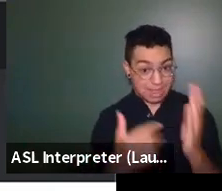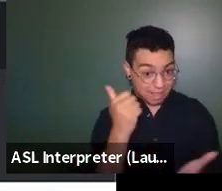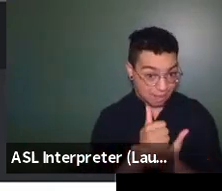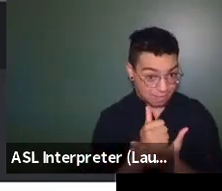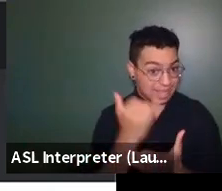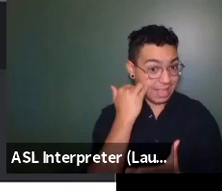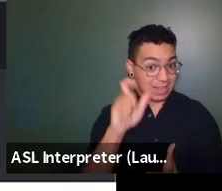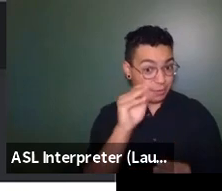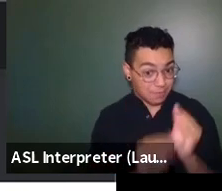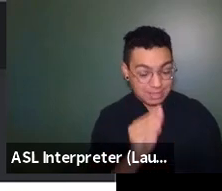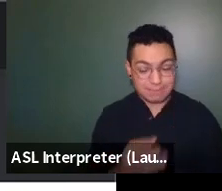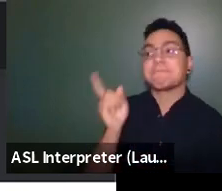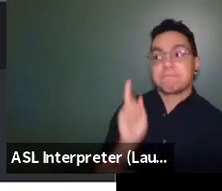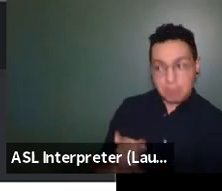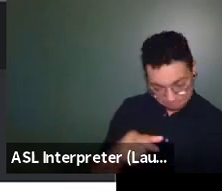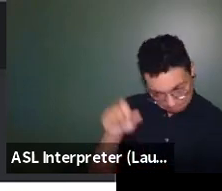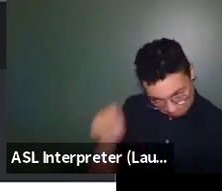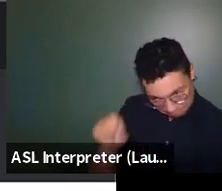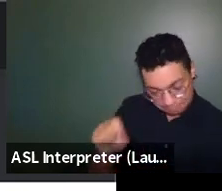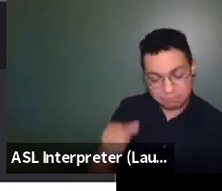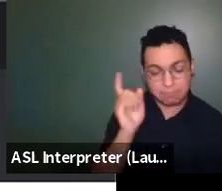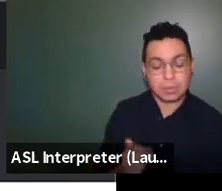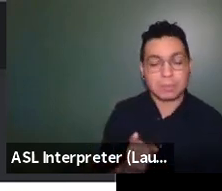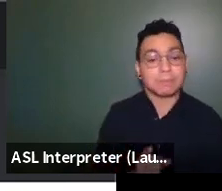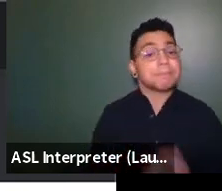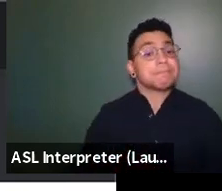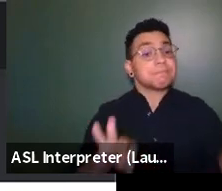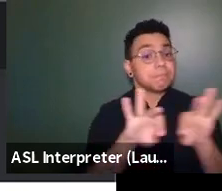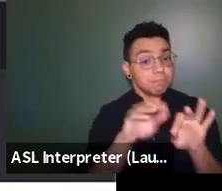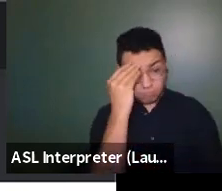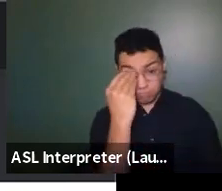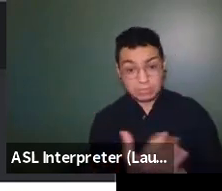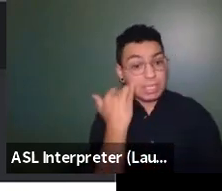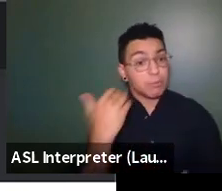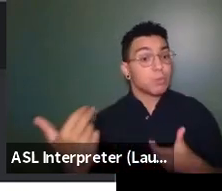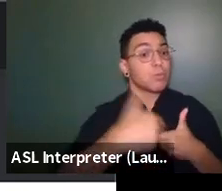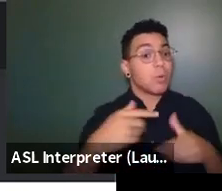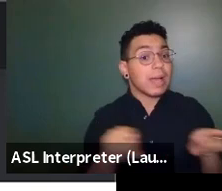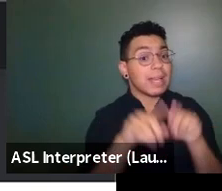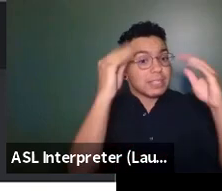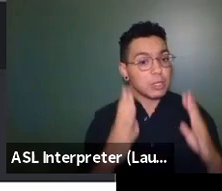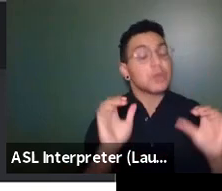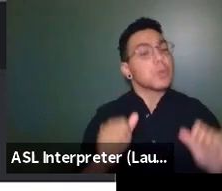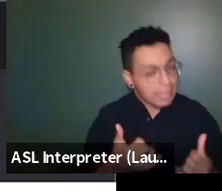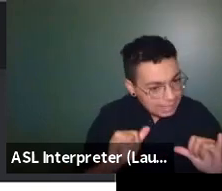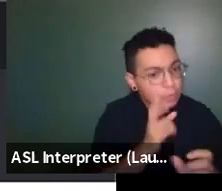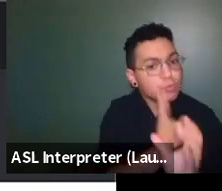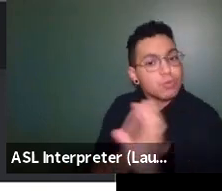ESD 112 - Katherine Livick: That is correct. Just so you know, if you join as a teacher, you can still join other classes and we're going to go through that.